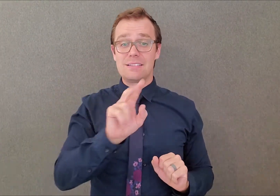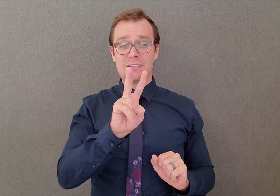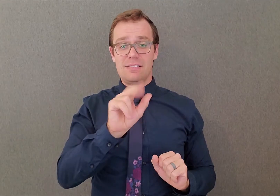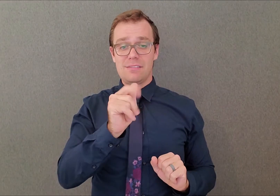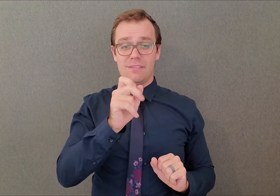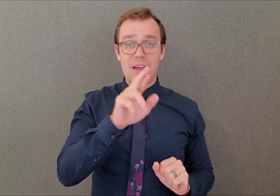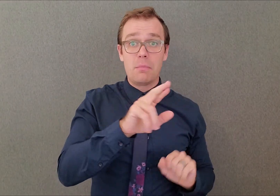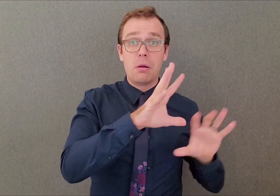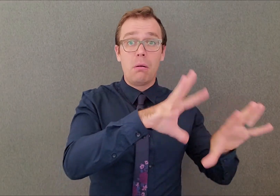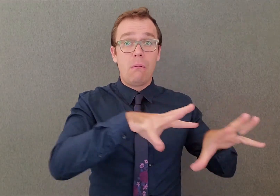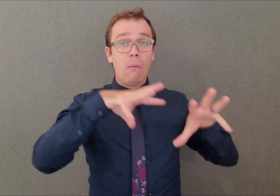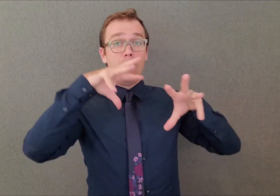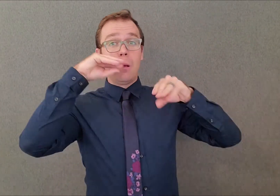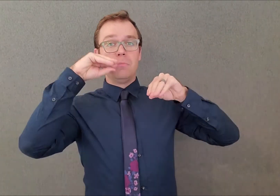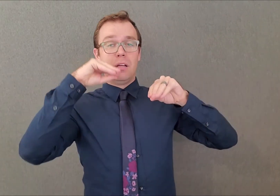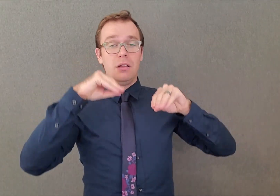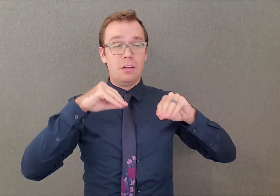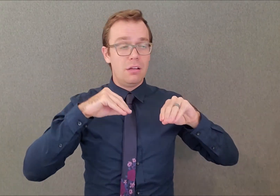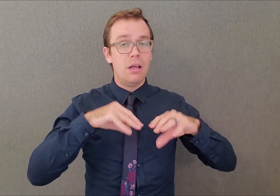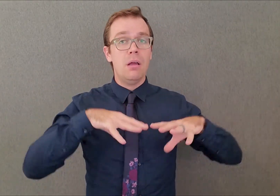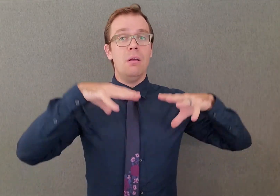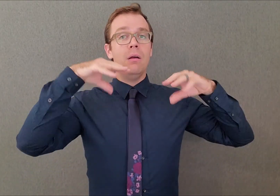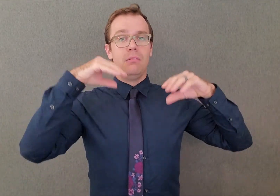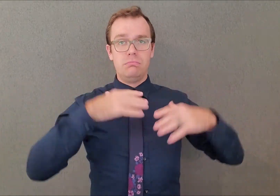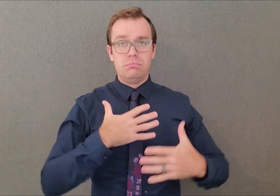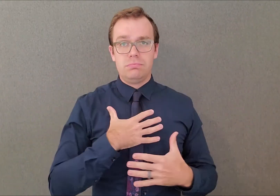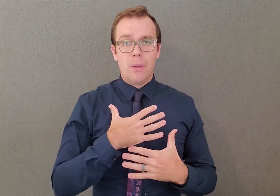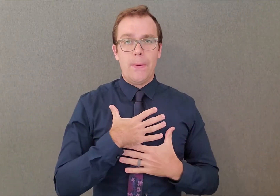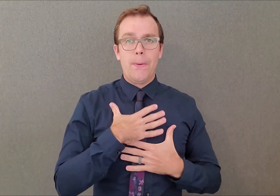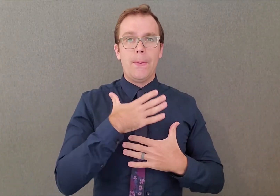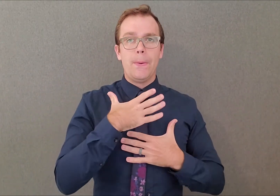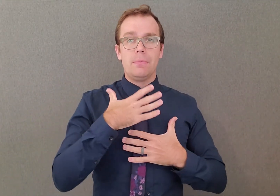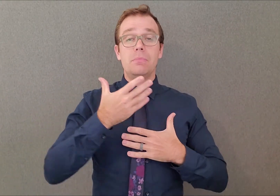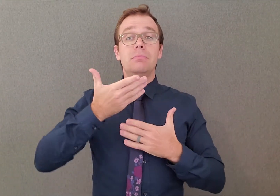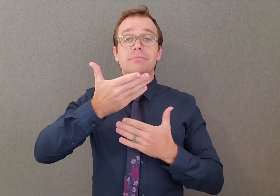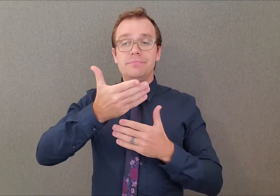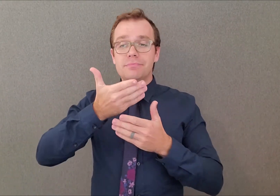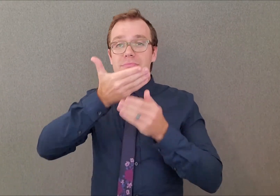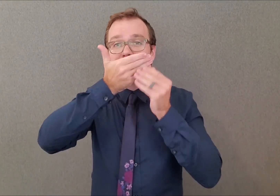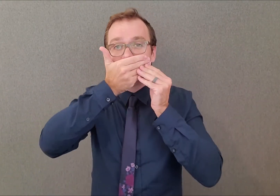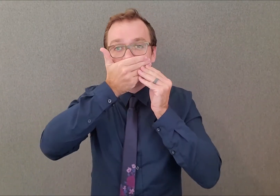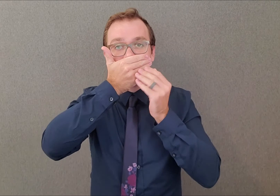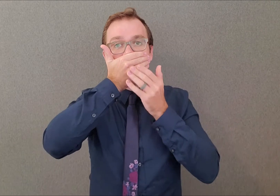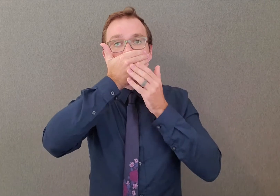take shallow breaths through a cloth or a towel. Avoid eating or drinking any food